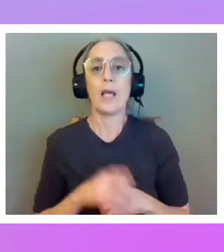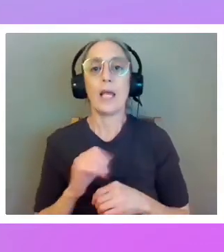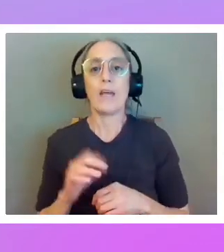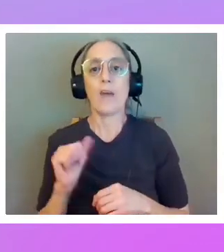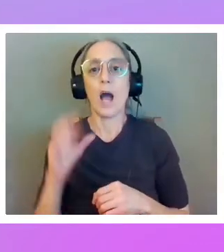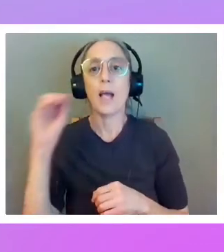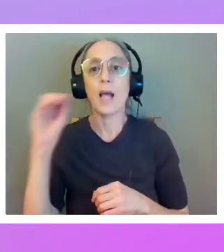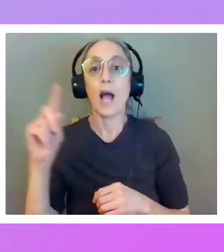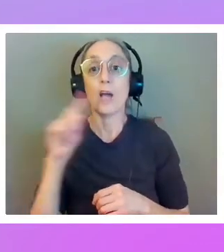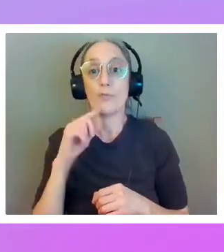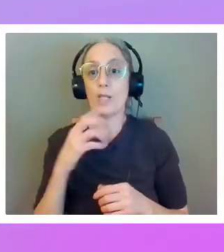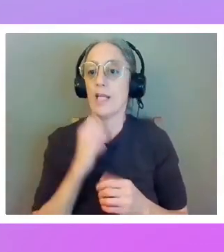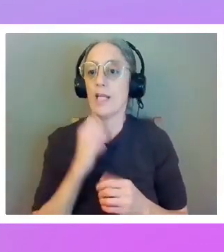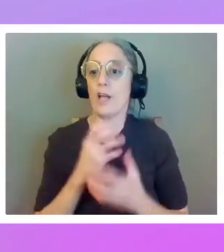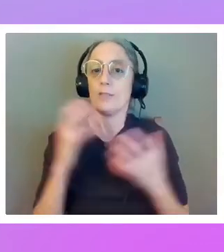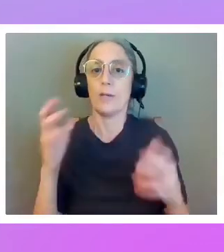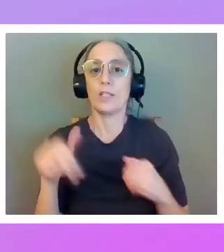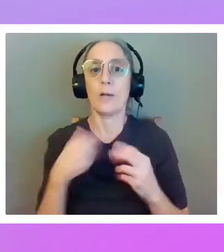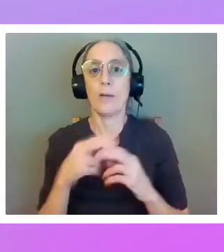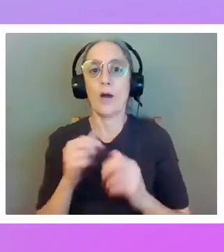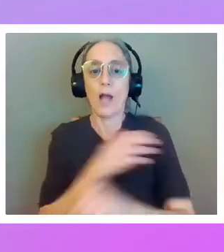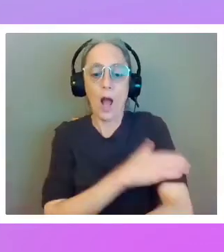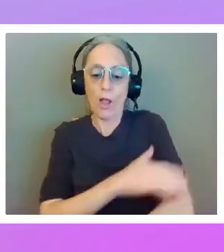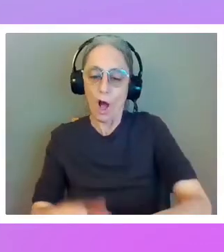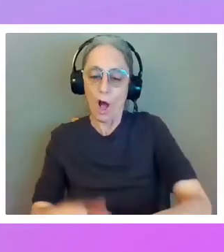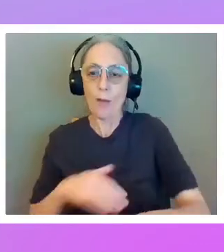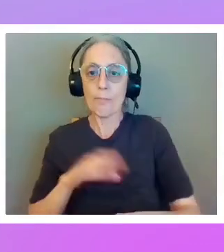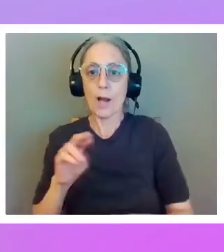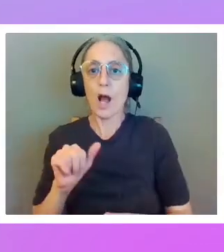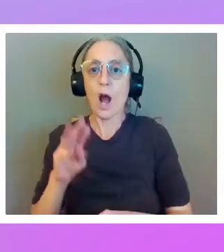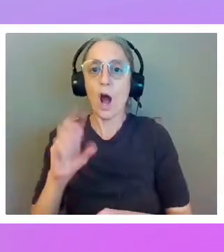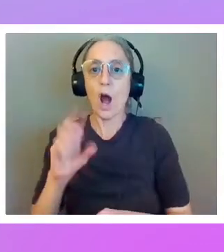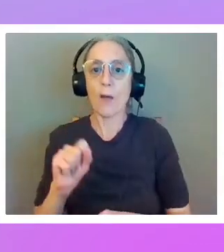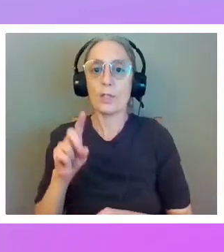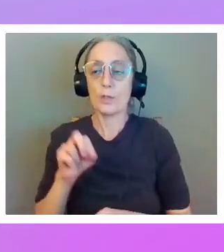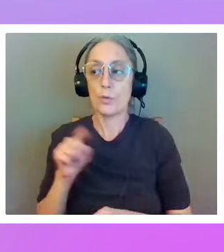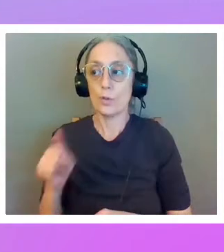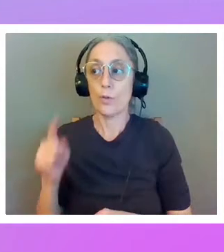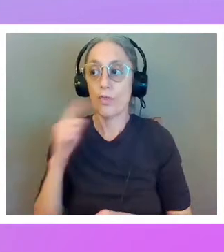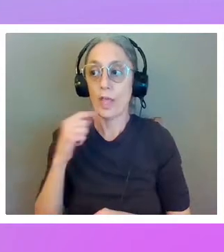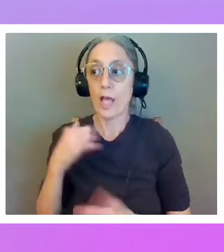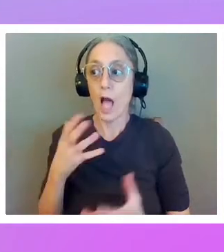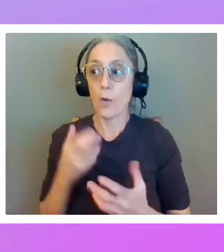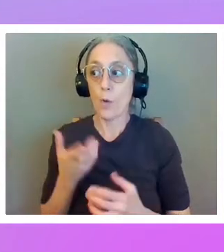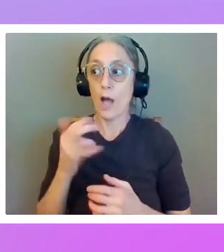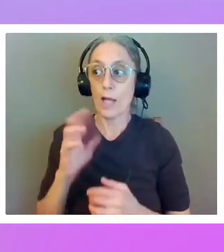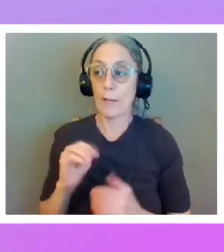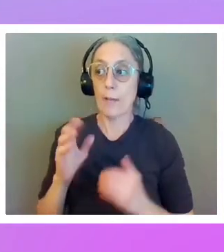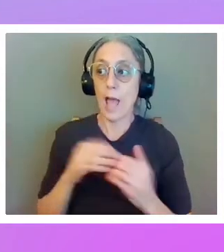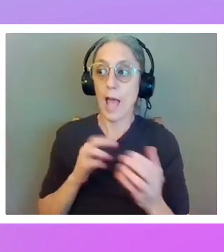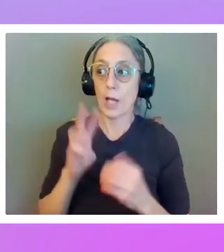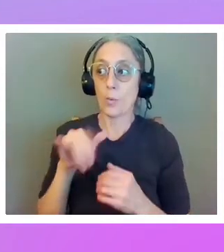that much about the length of my arms do you think I want him anyways, come on?